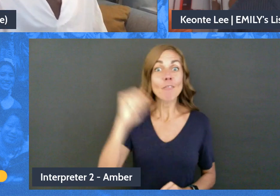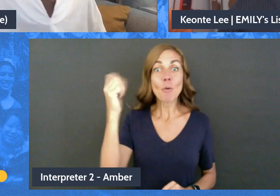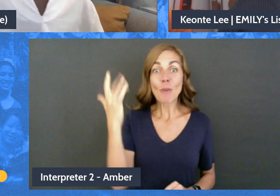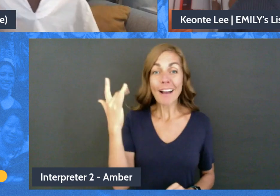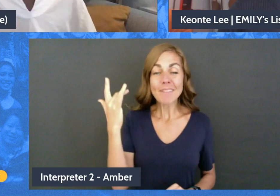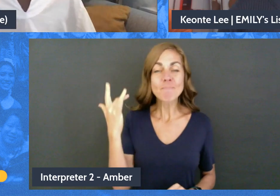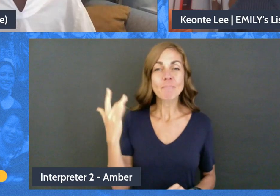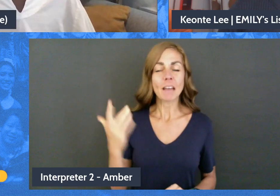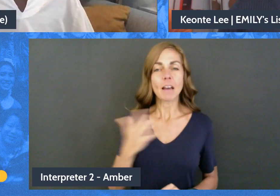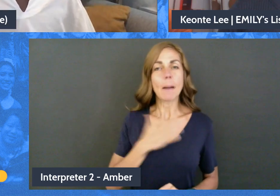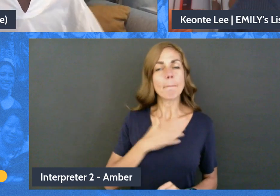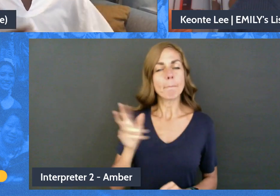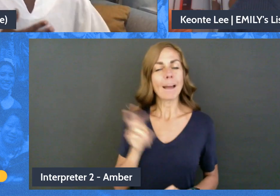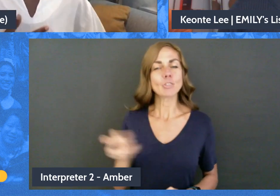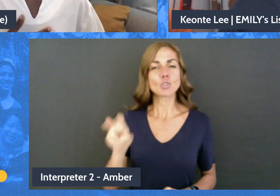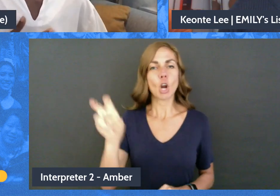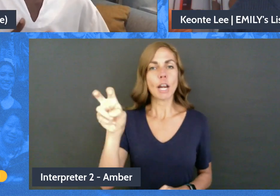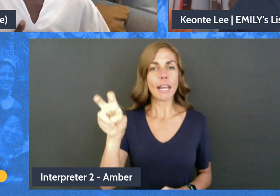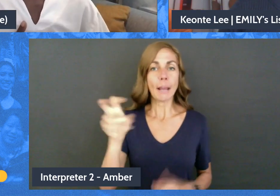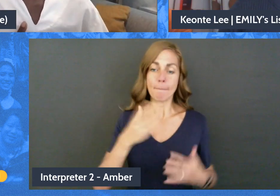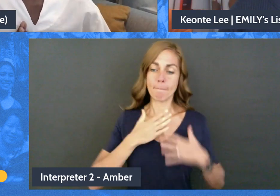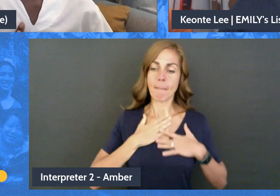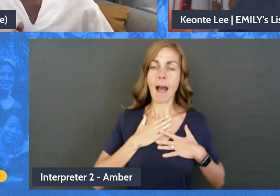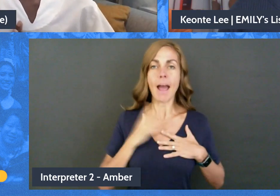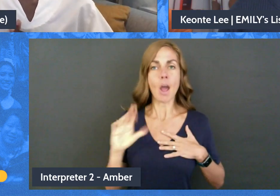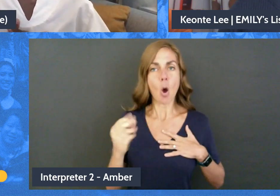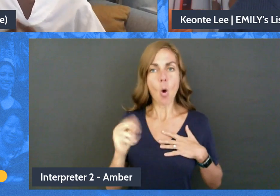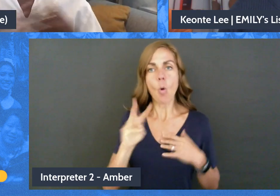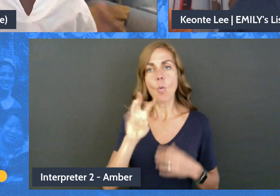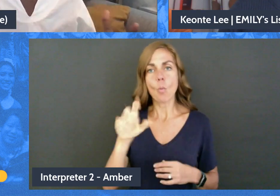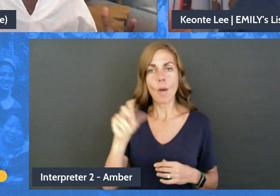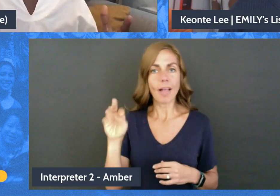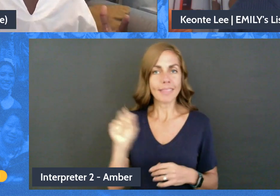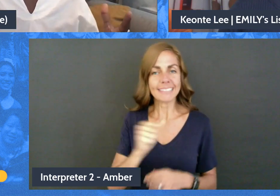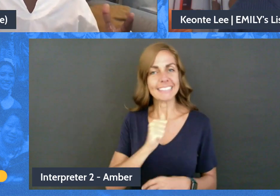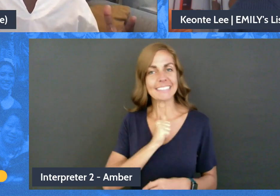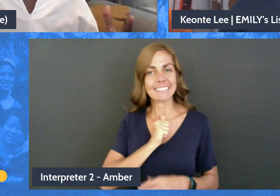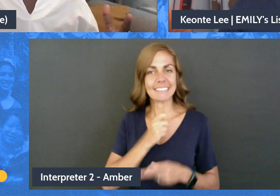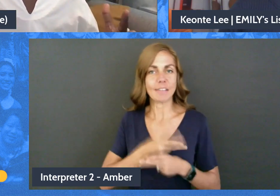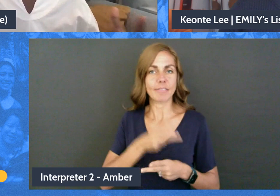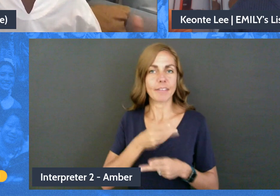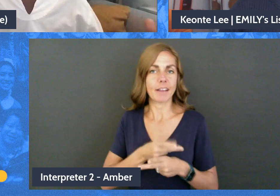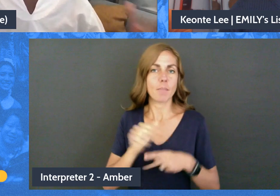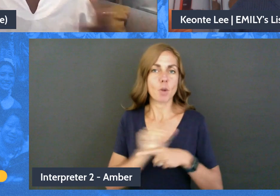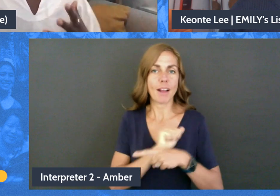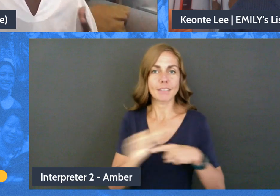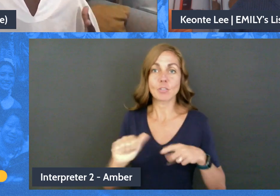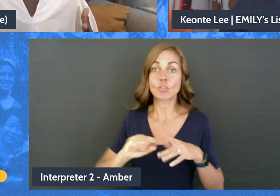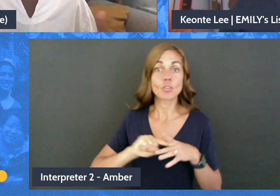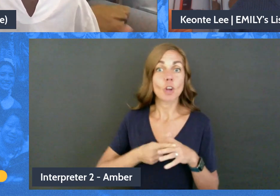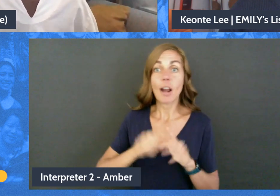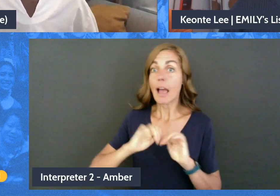my journey to my own wellness and self care practice actually started in the midst of political